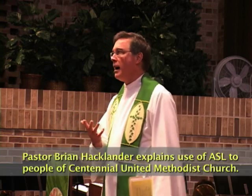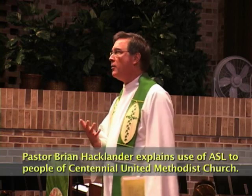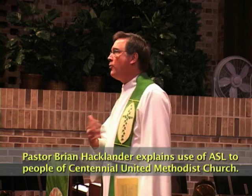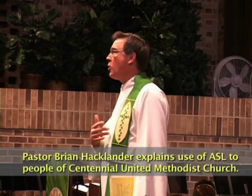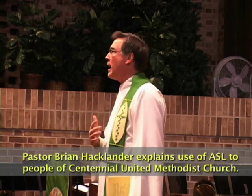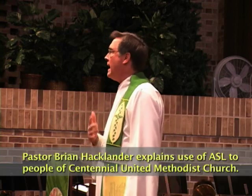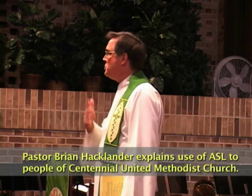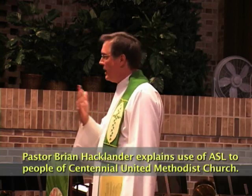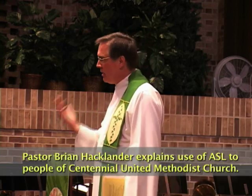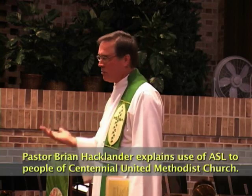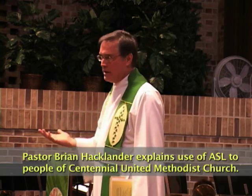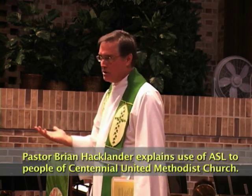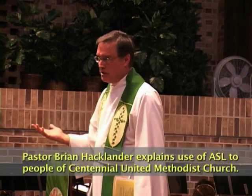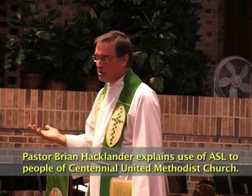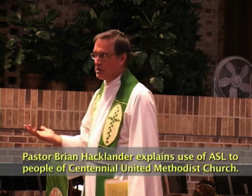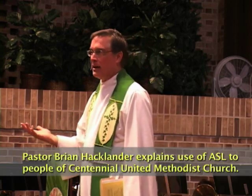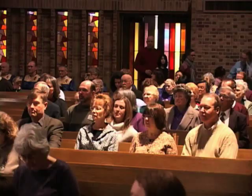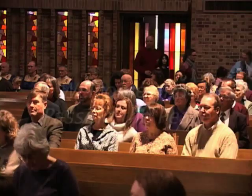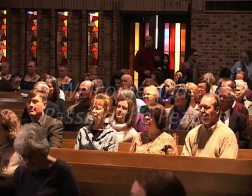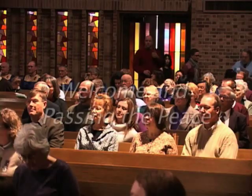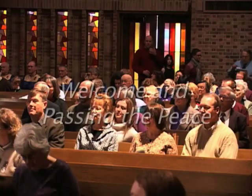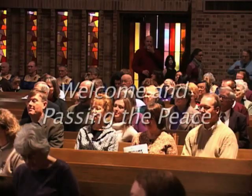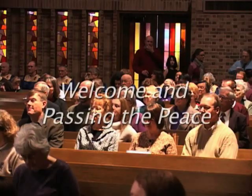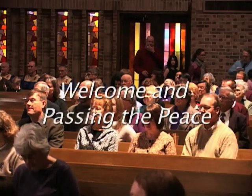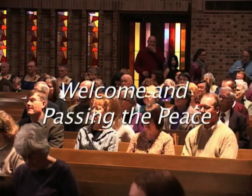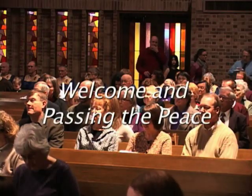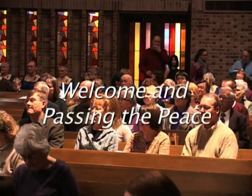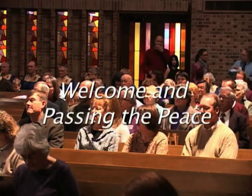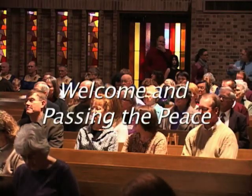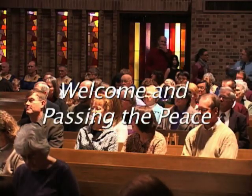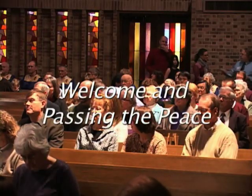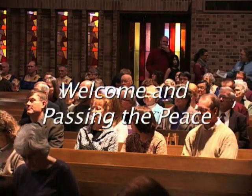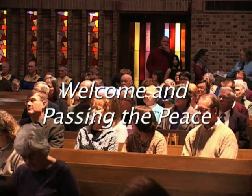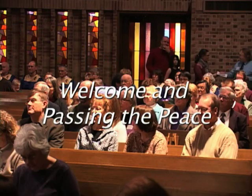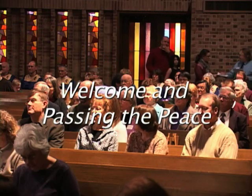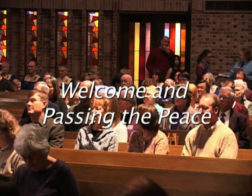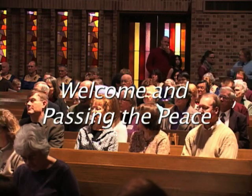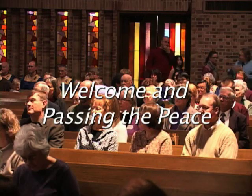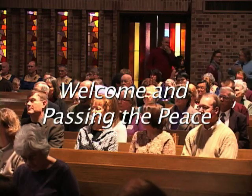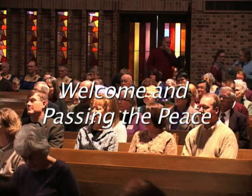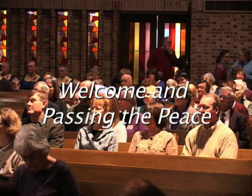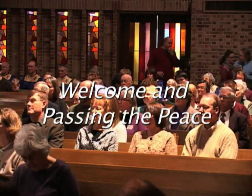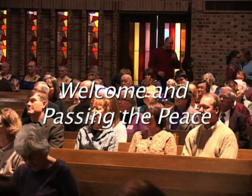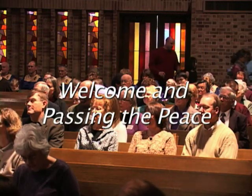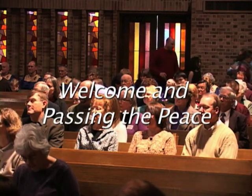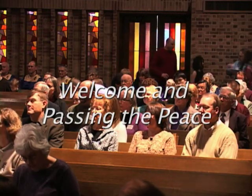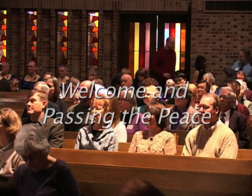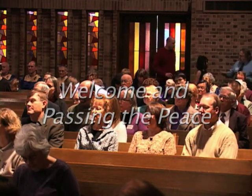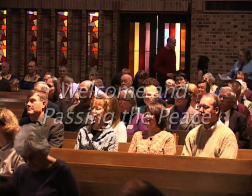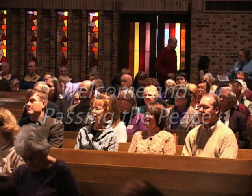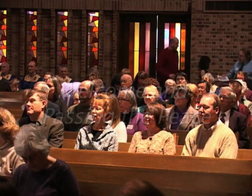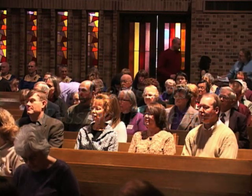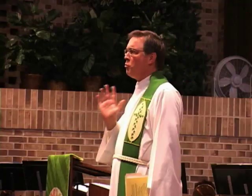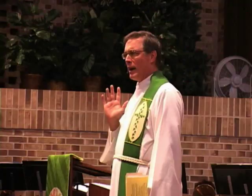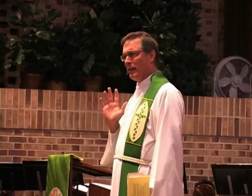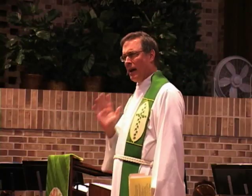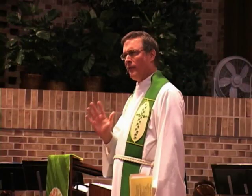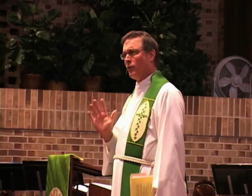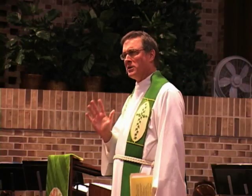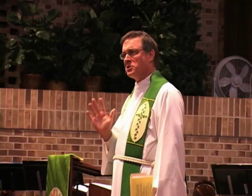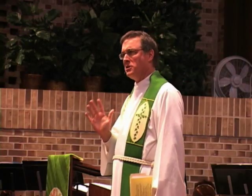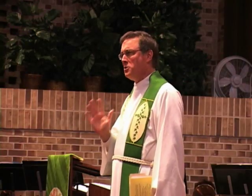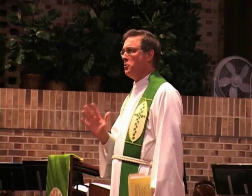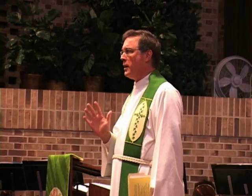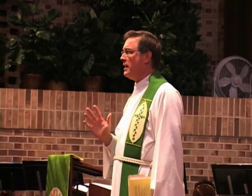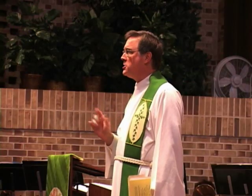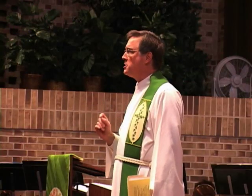time of H1N1 (and) how we use ASL during our passing of the peace. [Caption: Pastor Brian